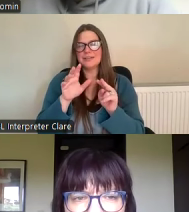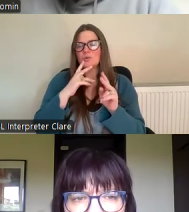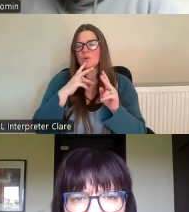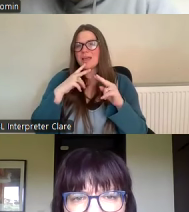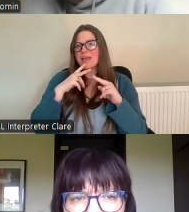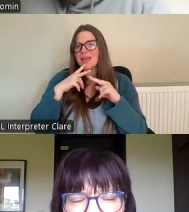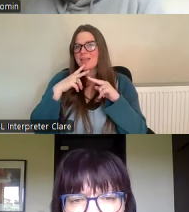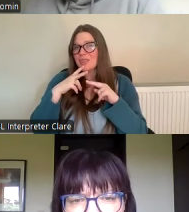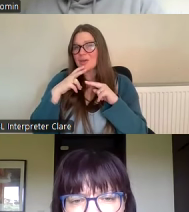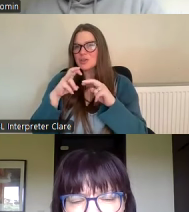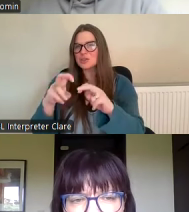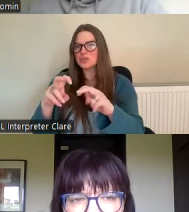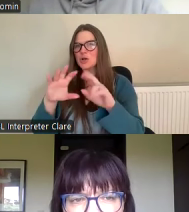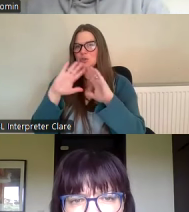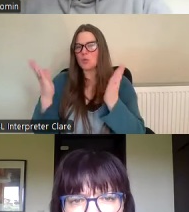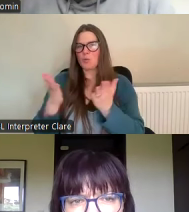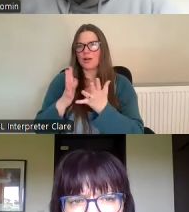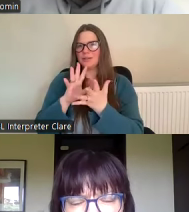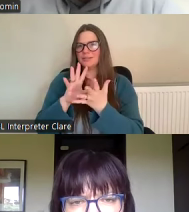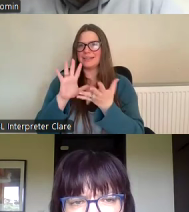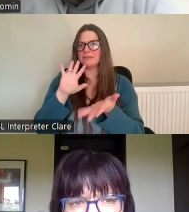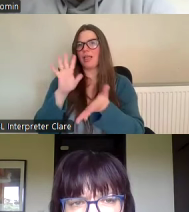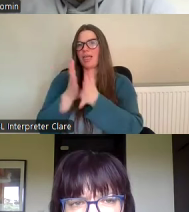I think everyone is looking at AI overviews